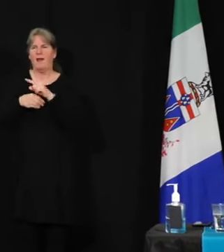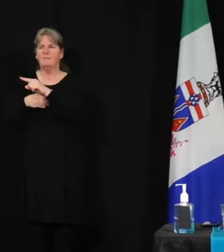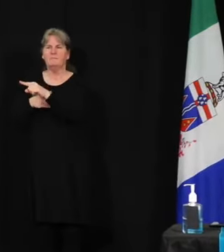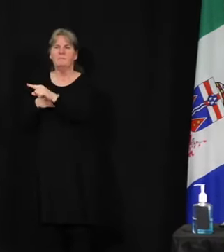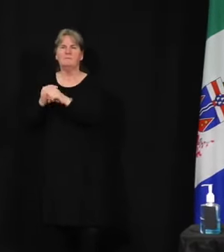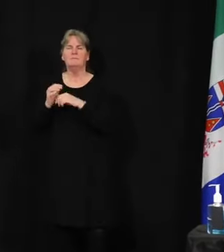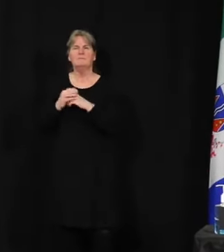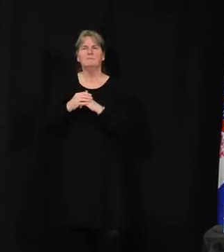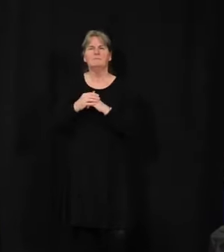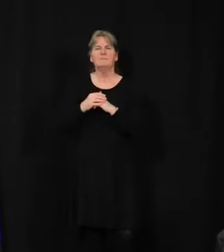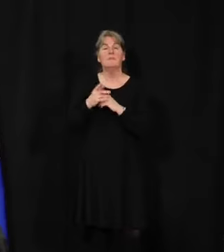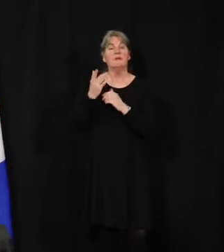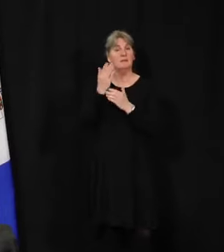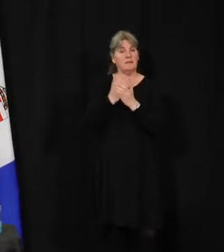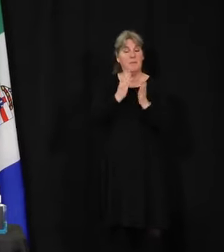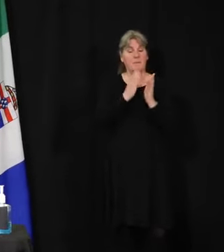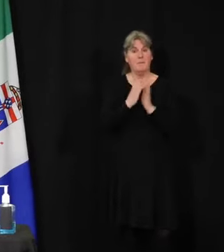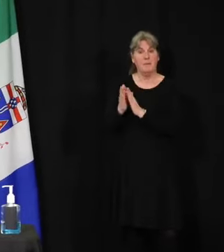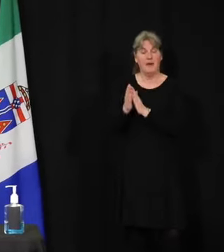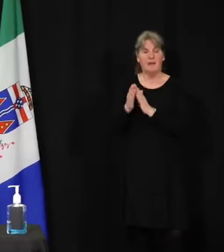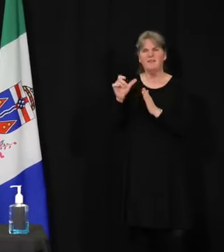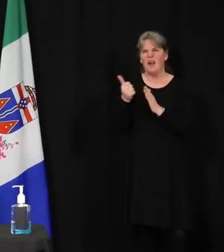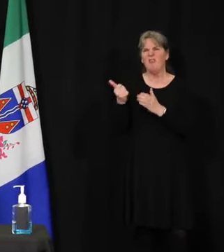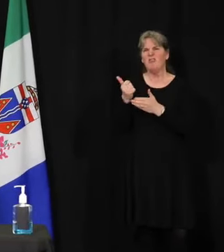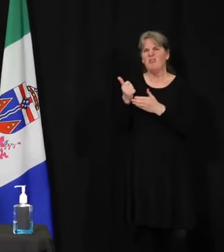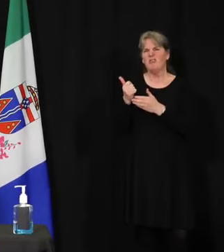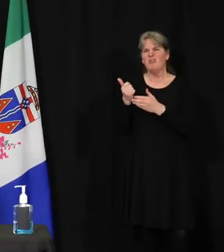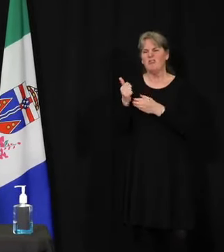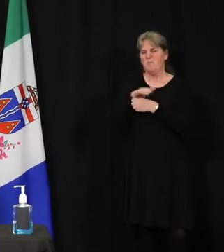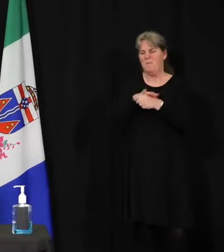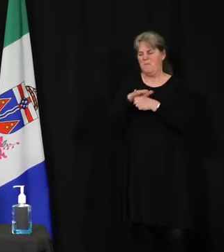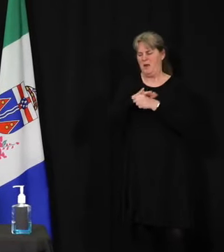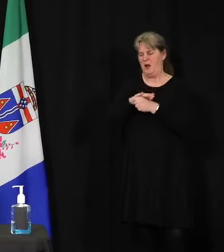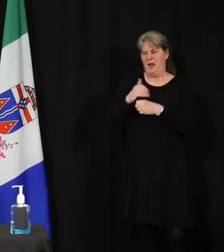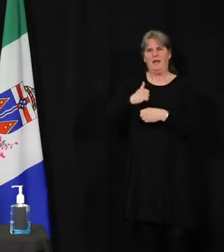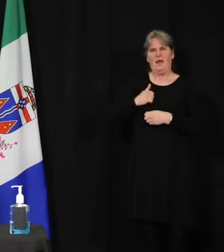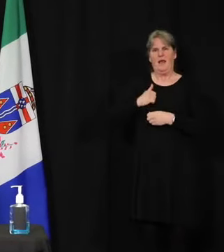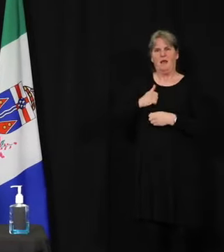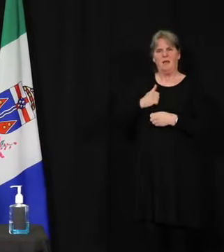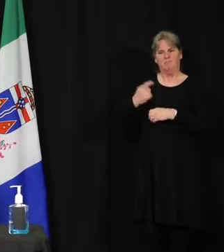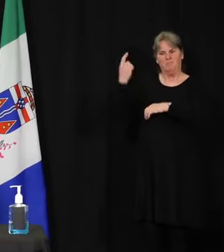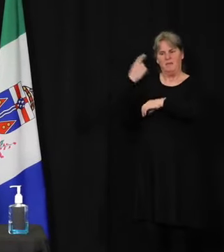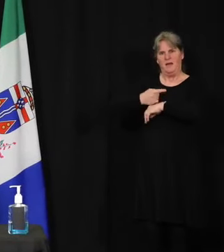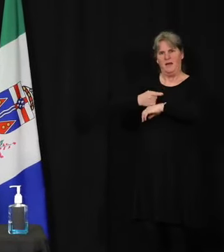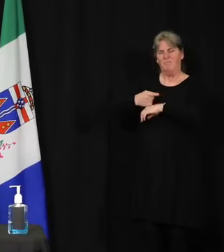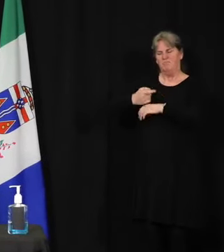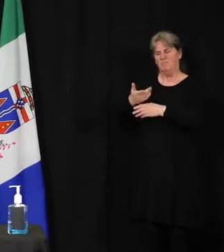well, some of the other plants you have seen with dates released in other jurisdictions, that will get them close to